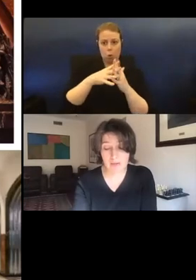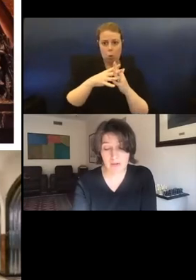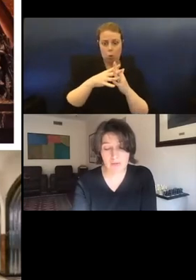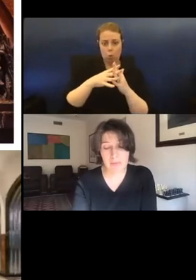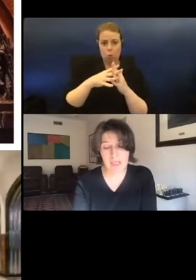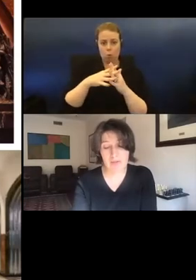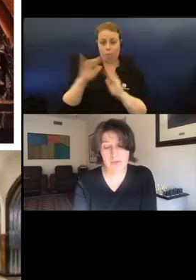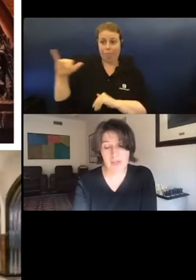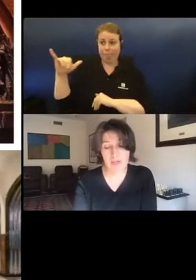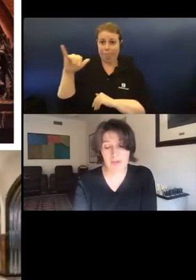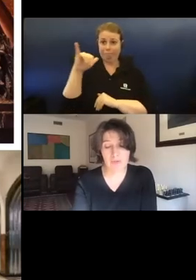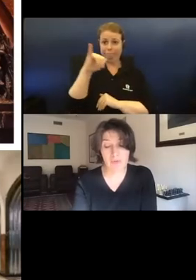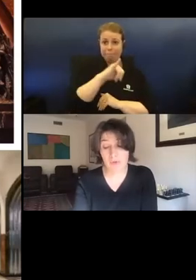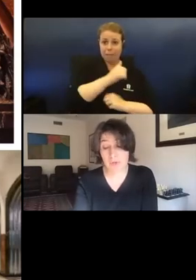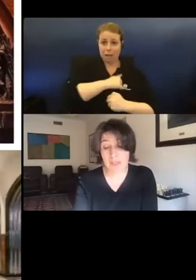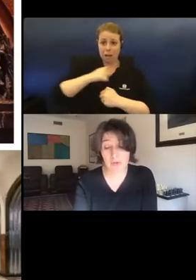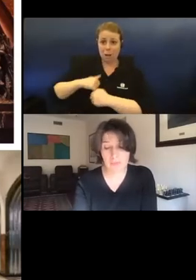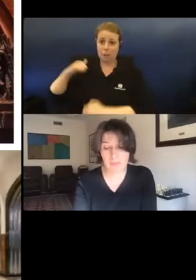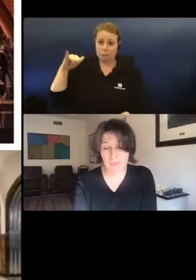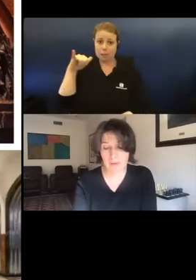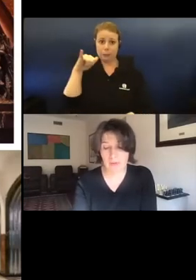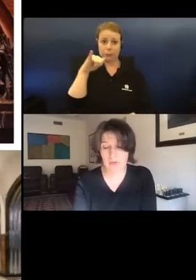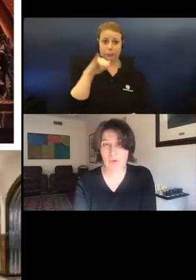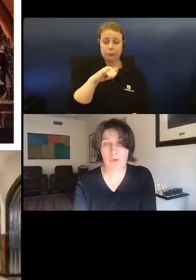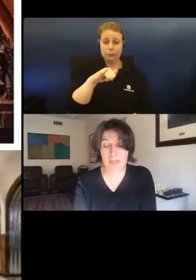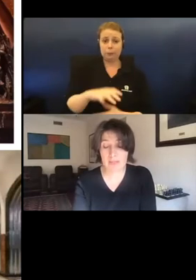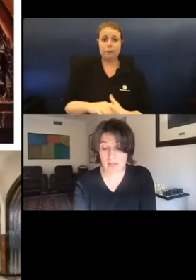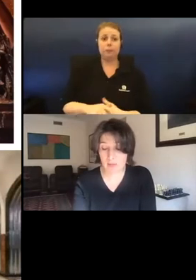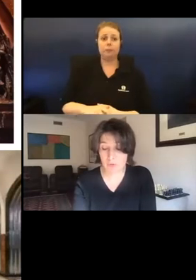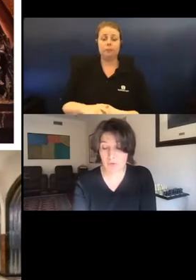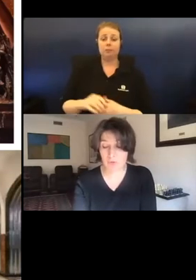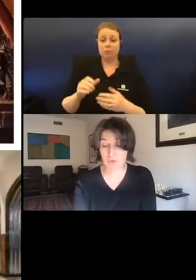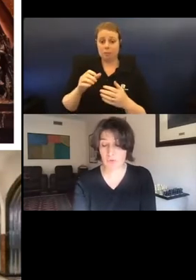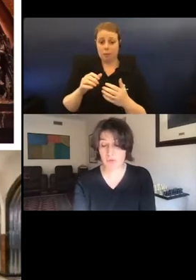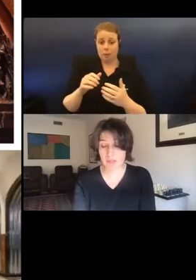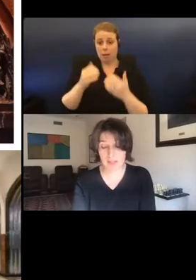from a country in a curfew lockdown without documents i couldn't go to school for a year